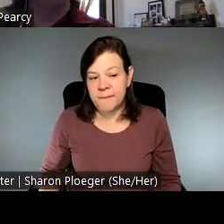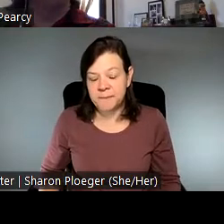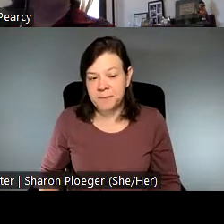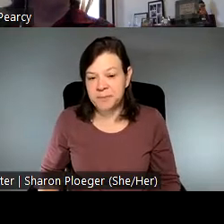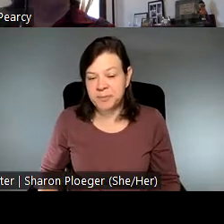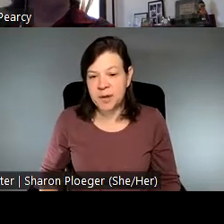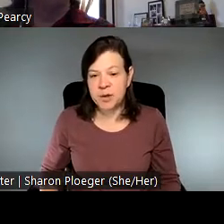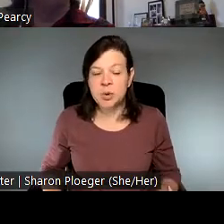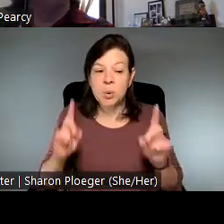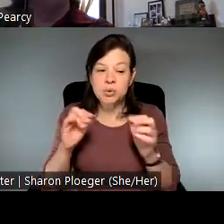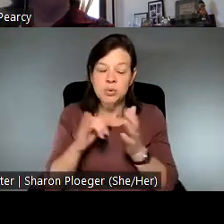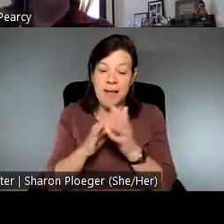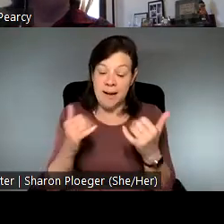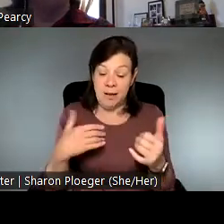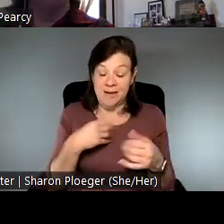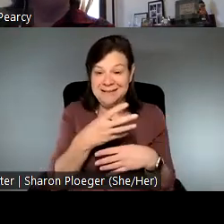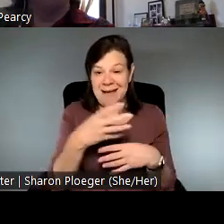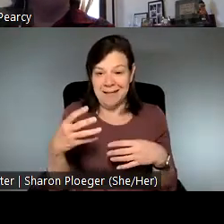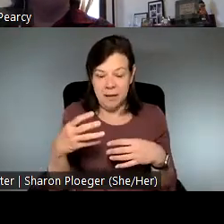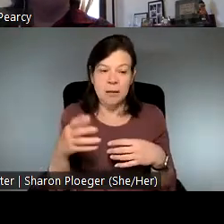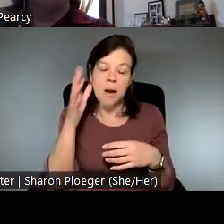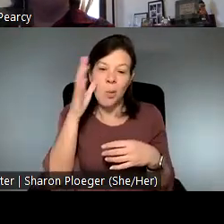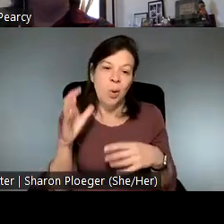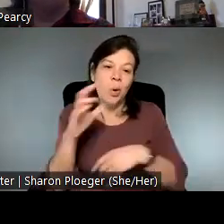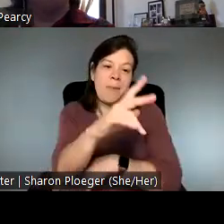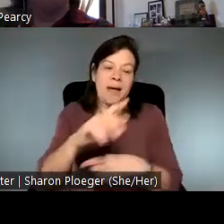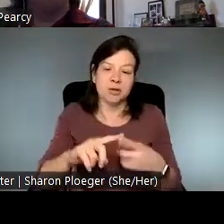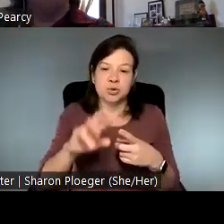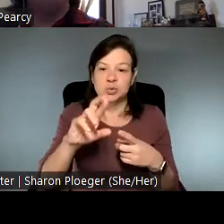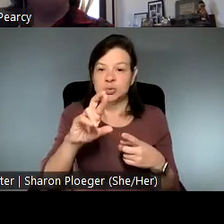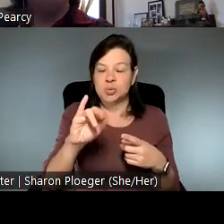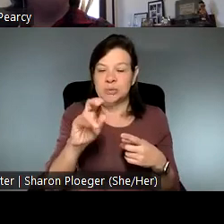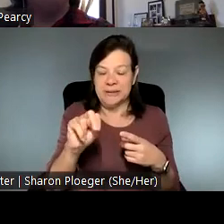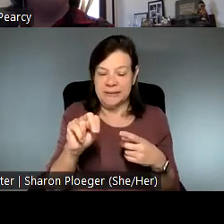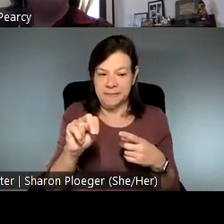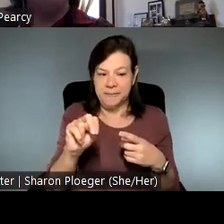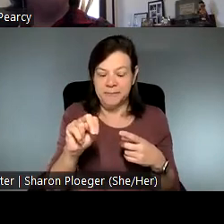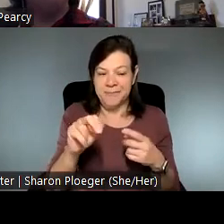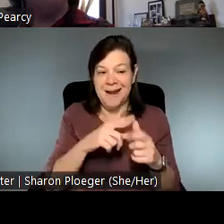And now that it's highlighted, I'm gonna go back up to the ribbon. And at the top of the ribbon,